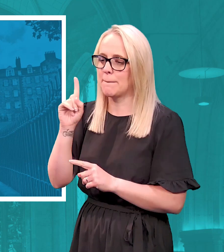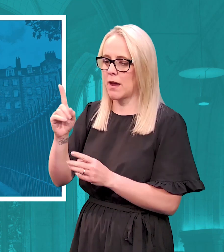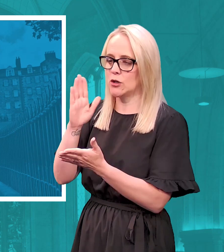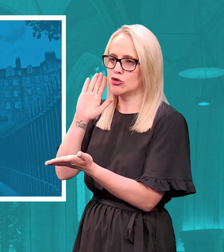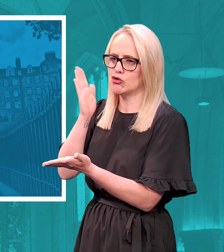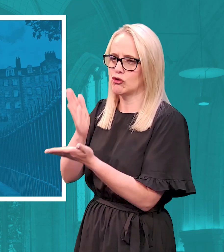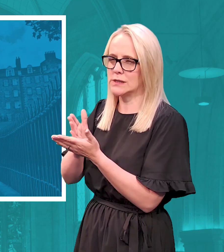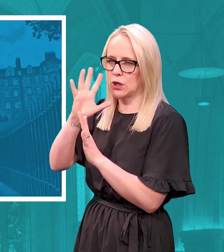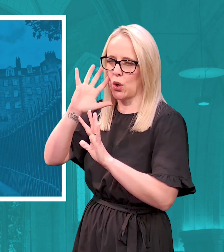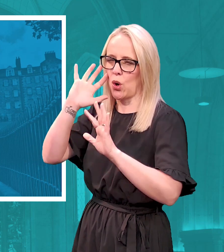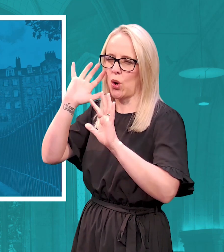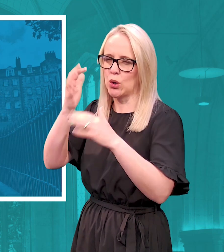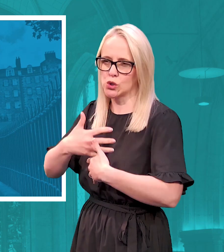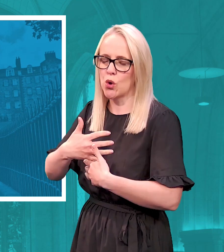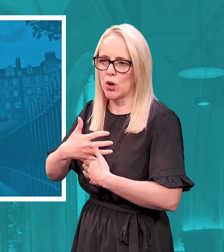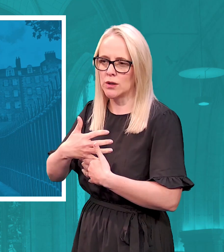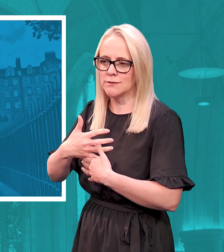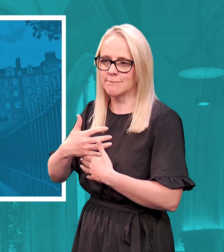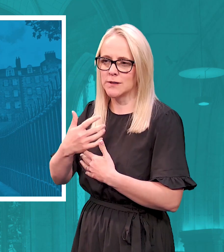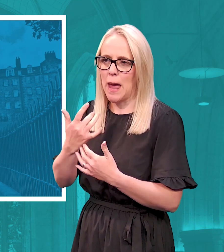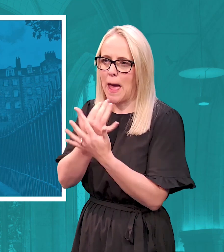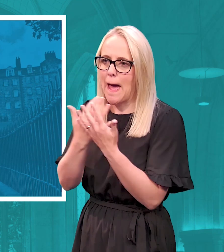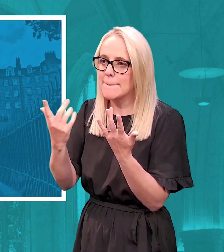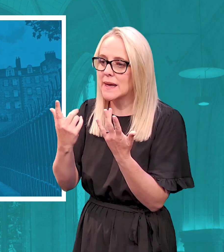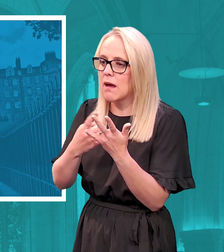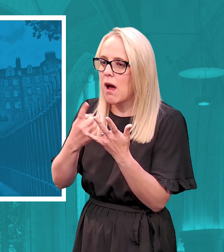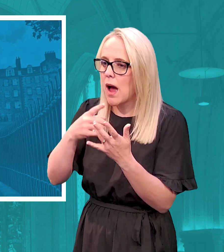that might need this approach, and the resources required